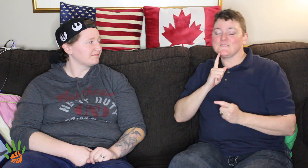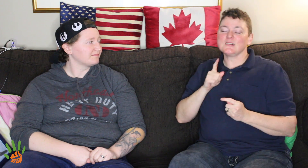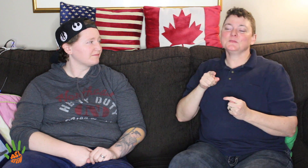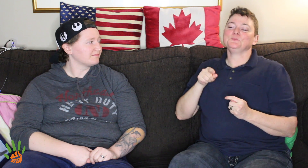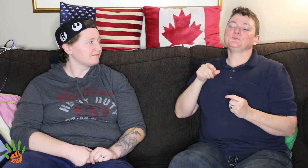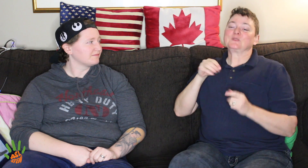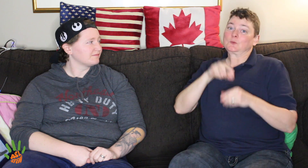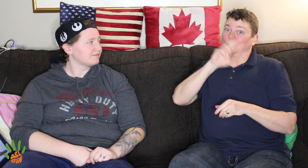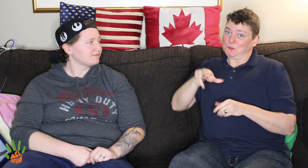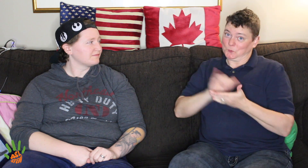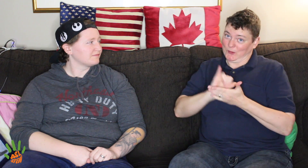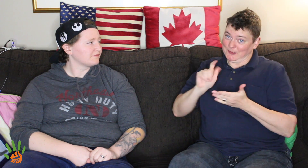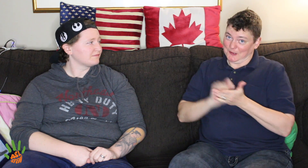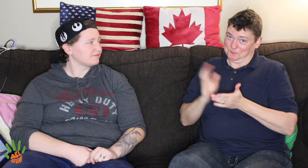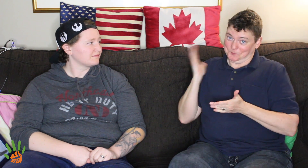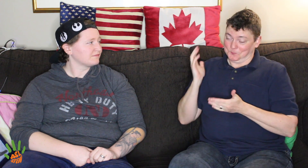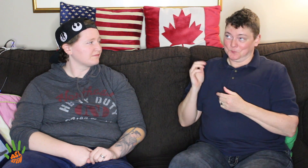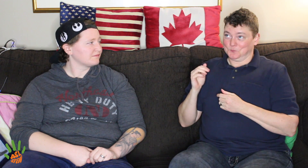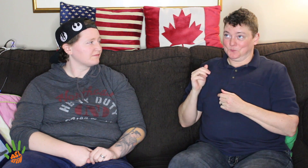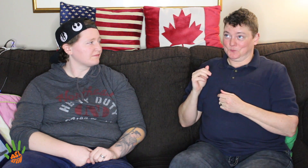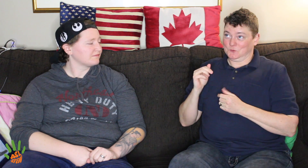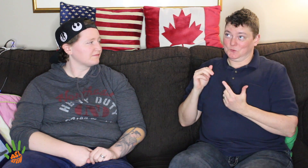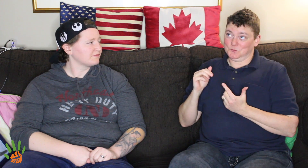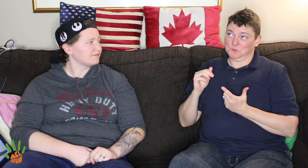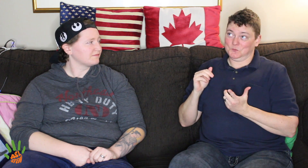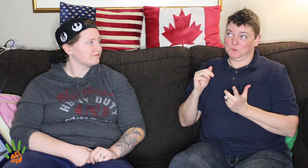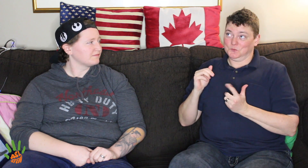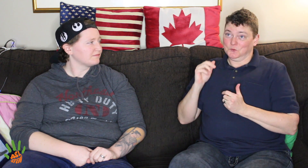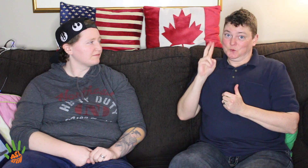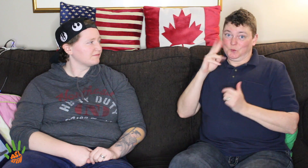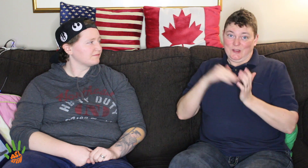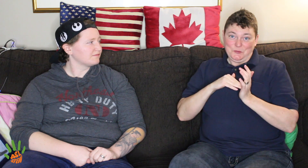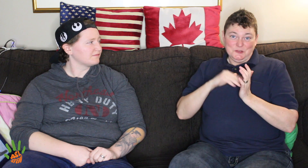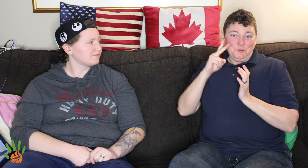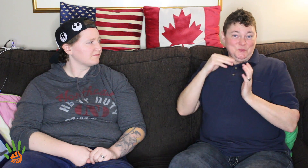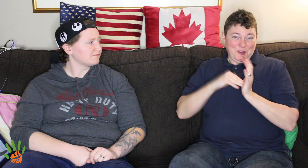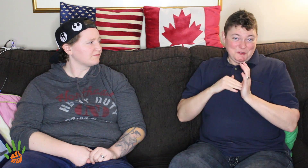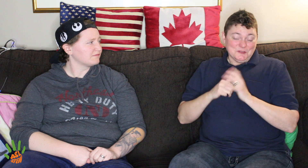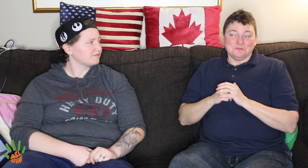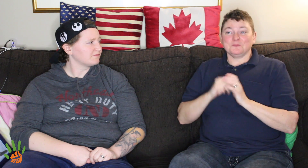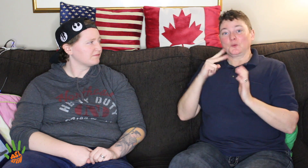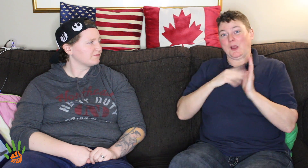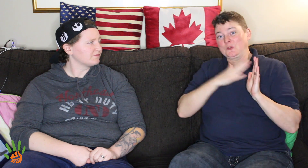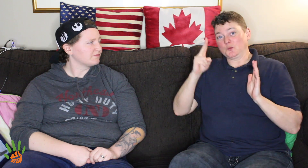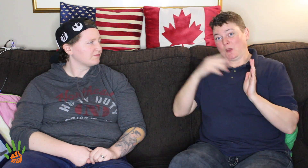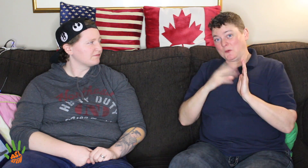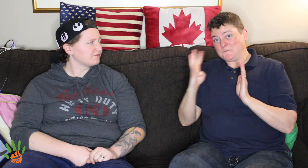In Rochester back during that time, which was about in 2000 to 2004